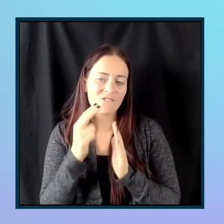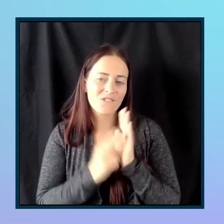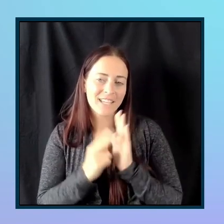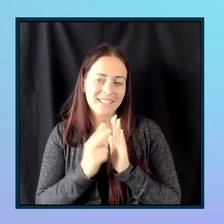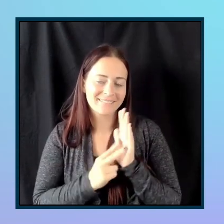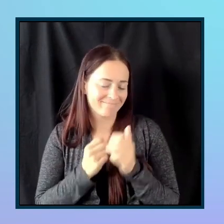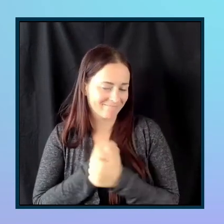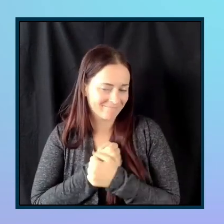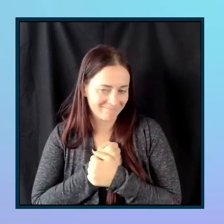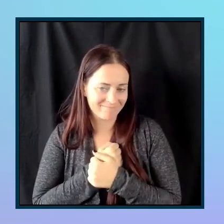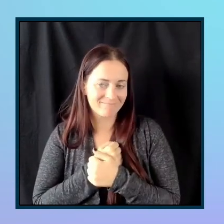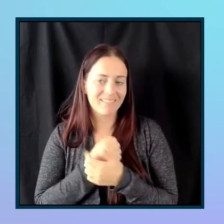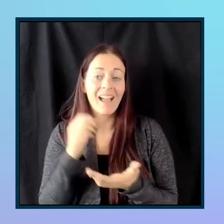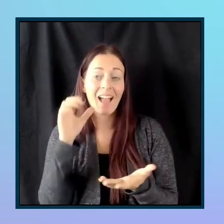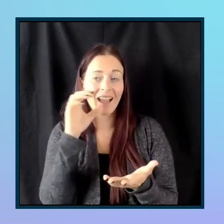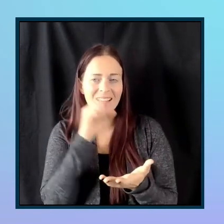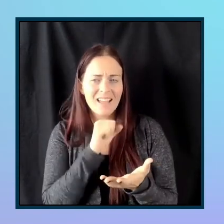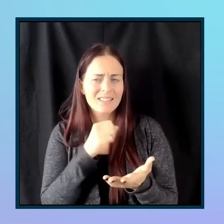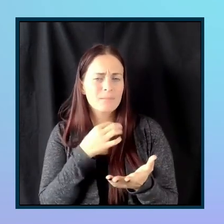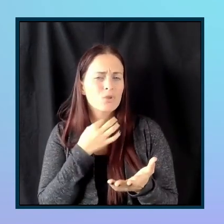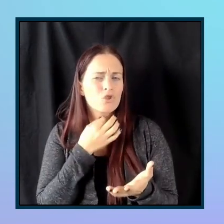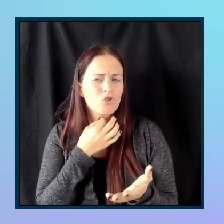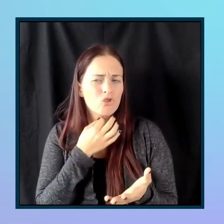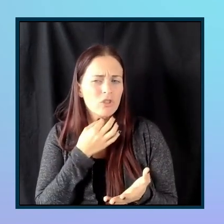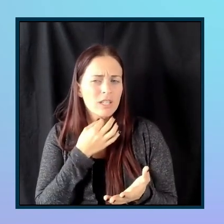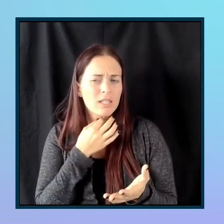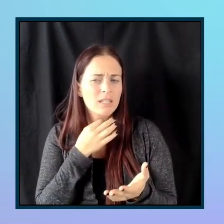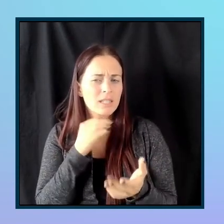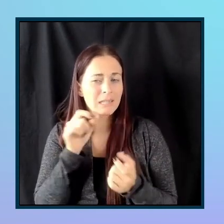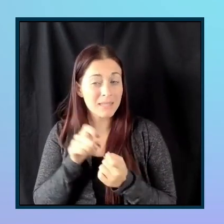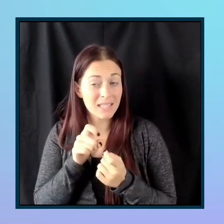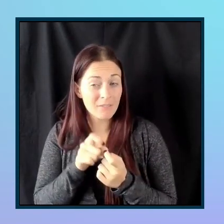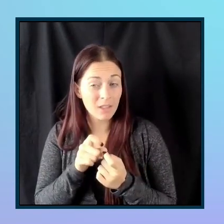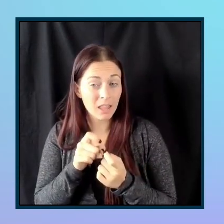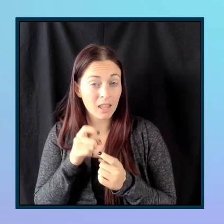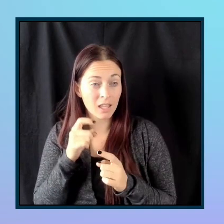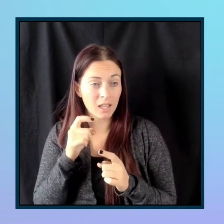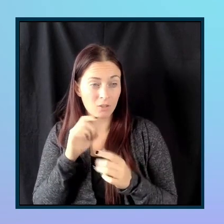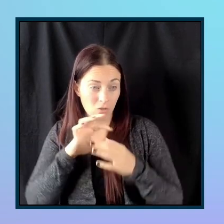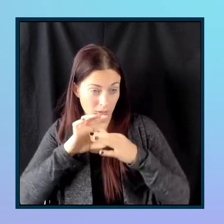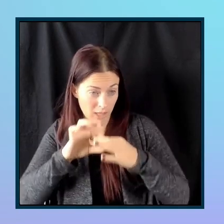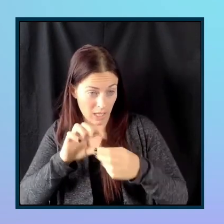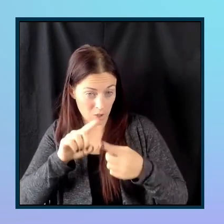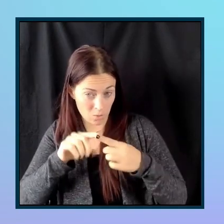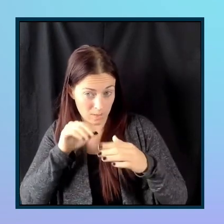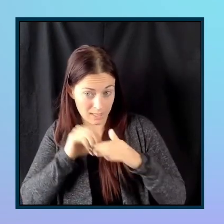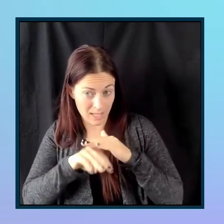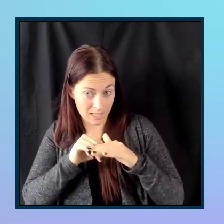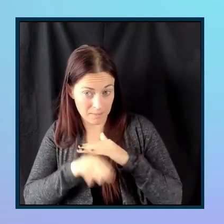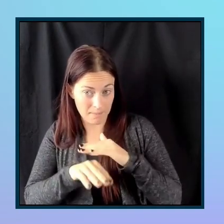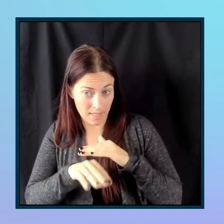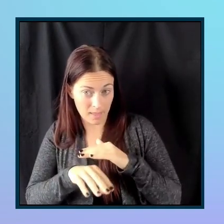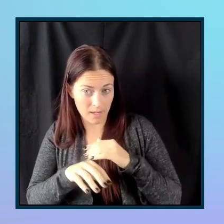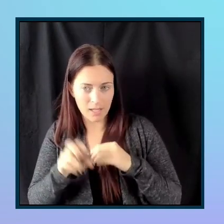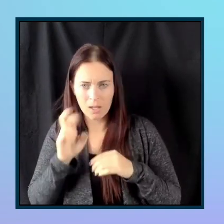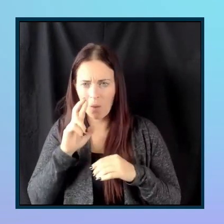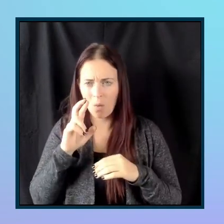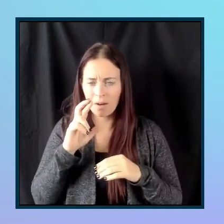I guess I would be curious to know if this is specifically in the realm of accessibility or outside of that realm.